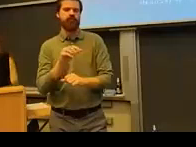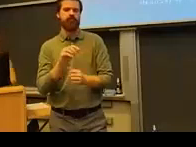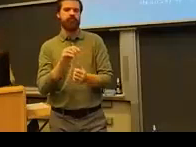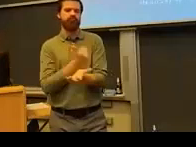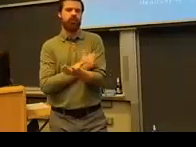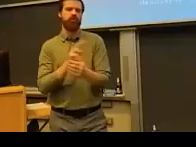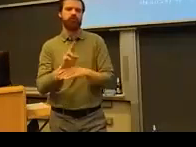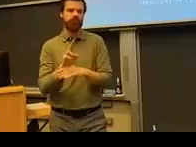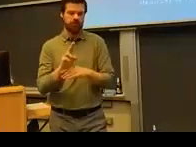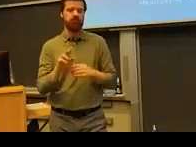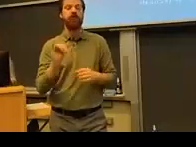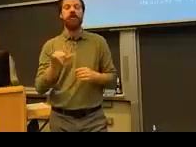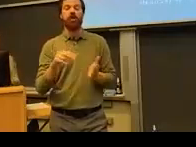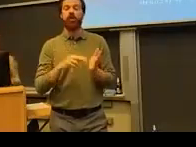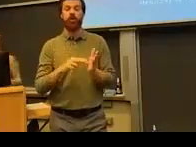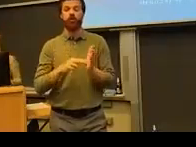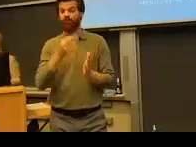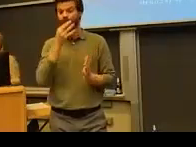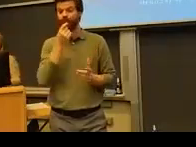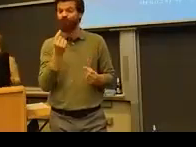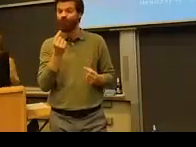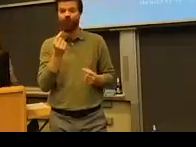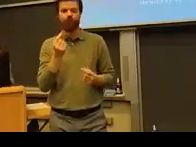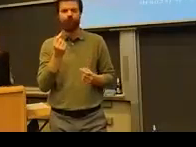at is what nurses are good at we're good at checking vitals we're good at acknowledging